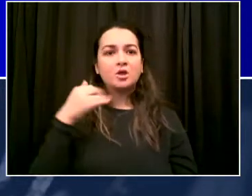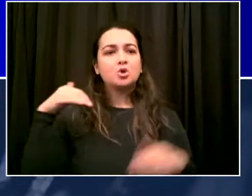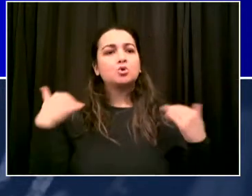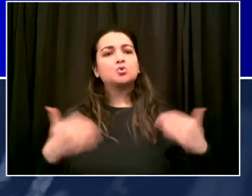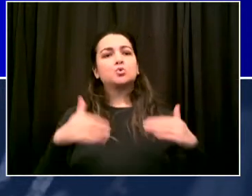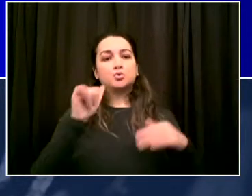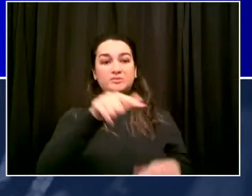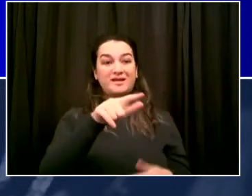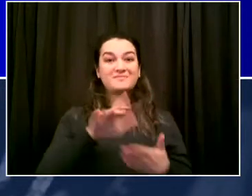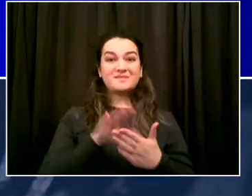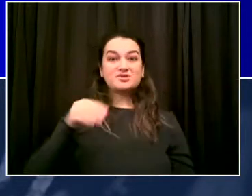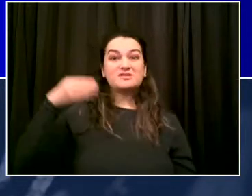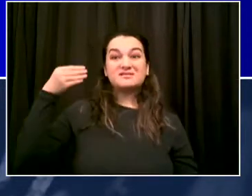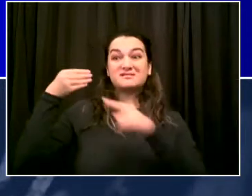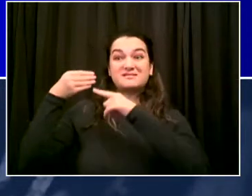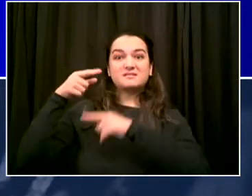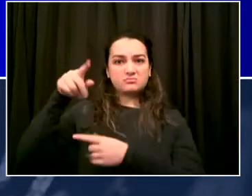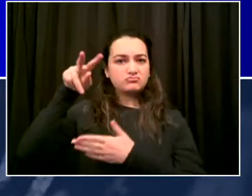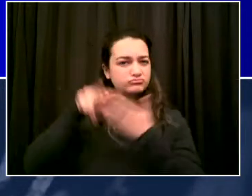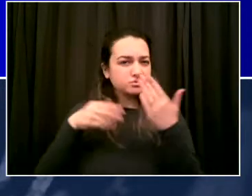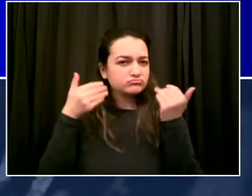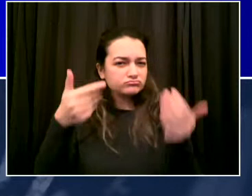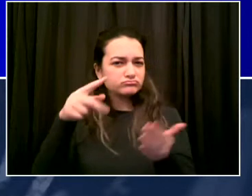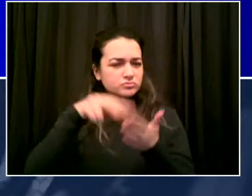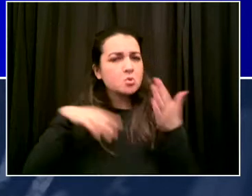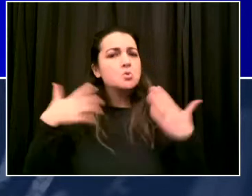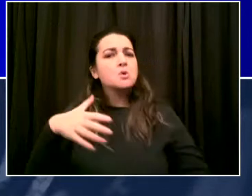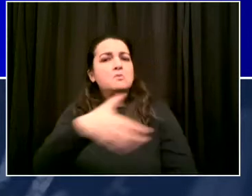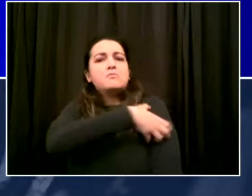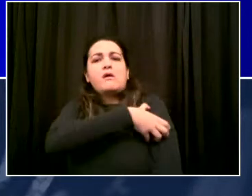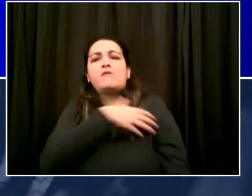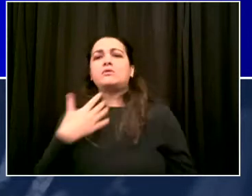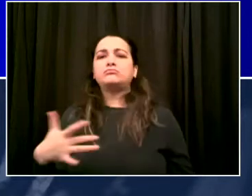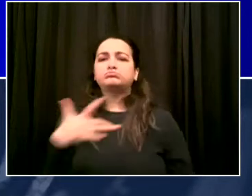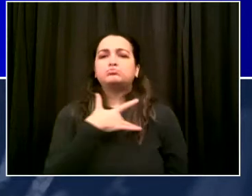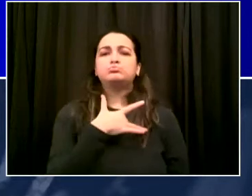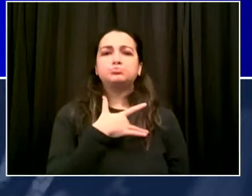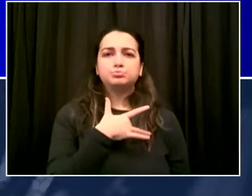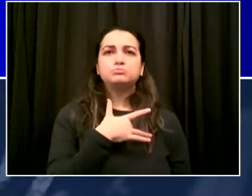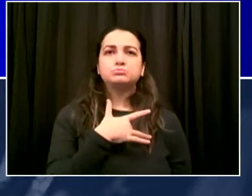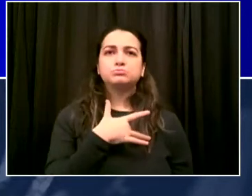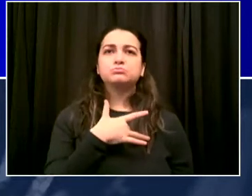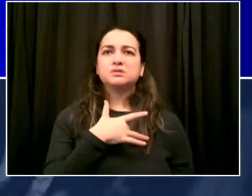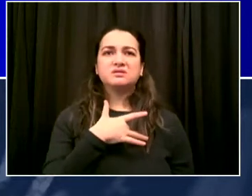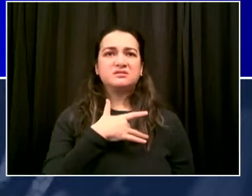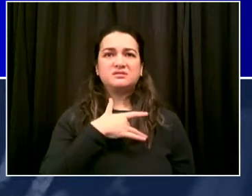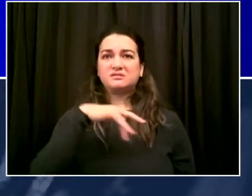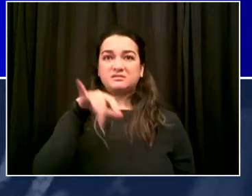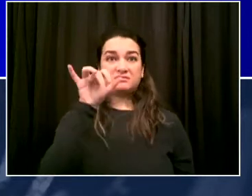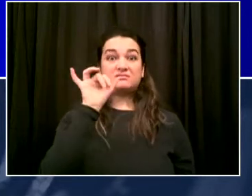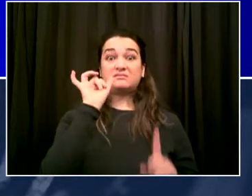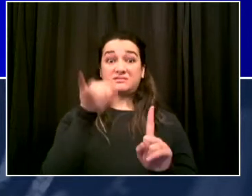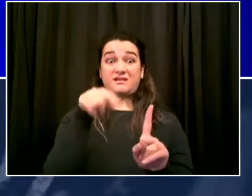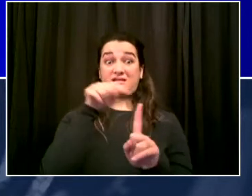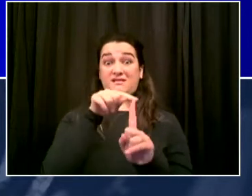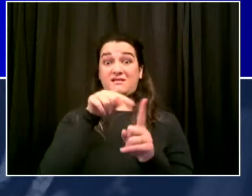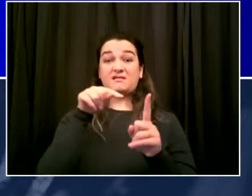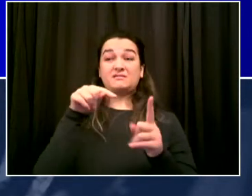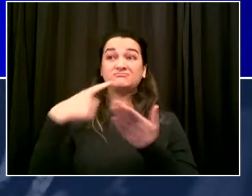THIS DOCUMENT IT IS POWERFUL. GET IT@NYPD.GOV /DISCIPLINE